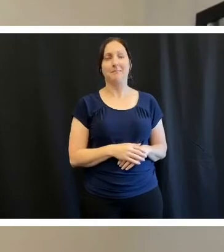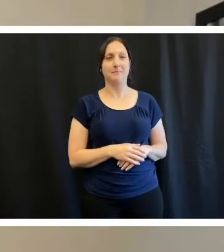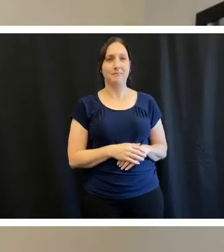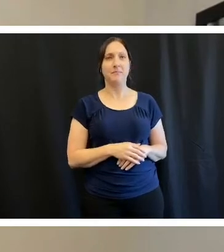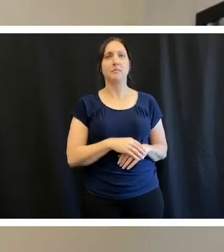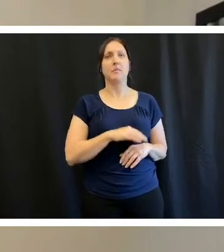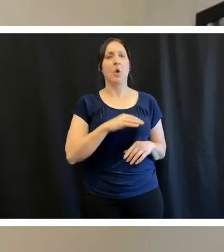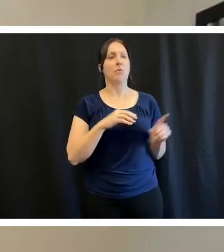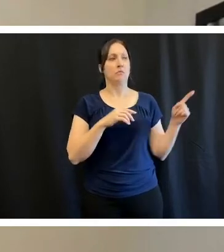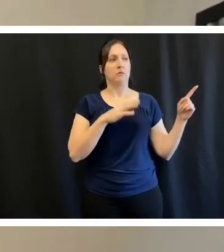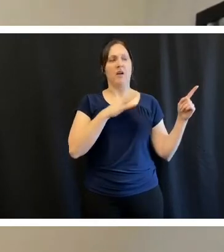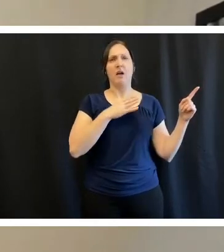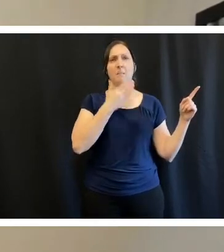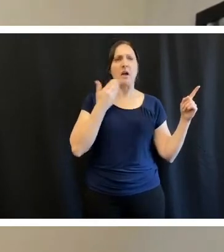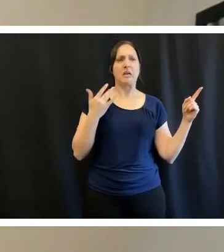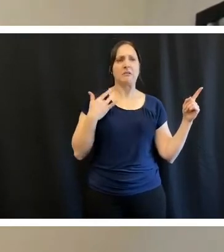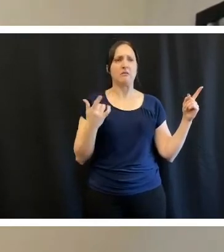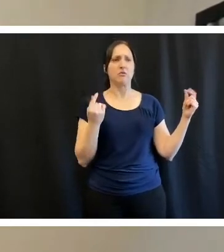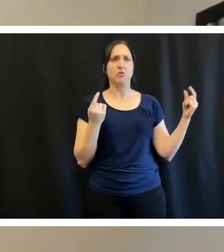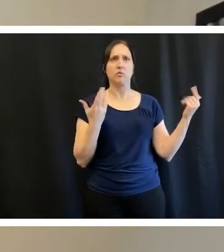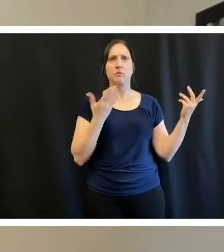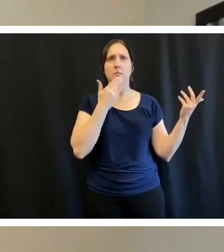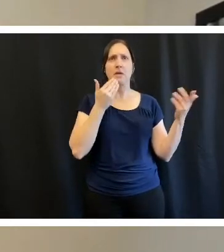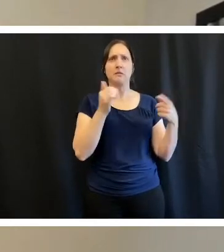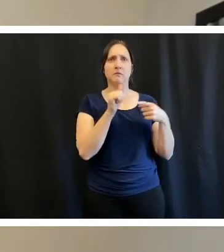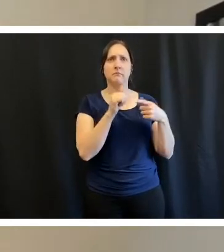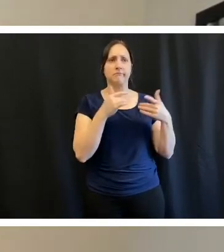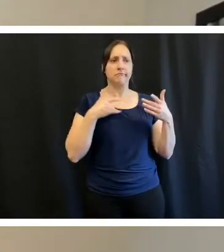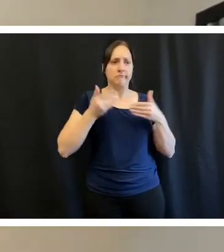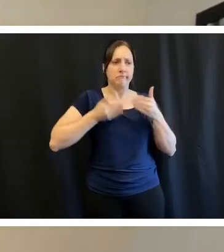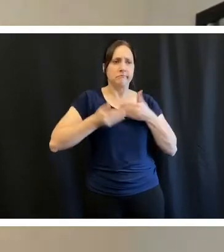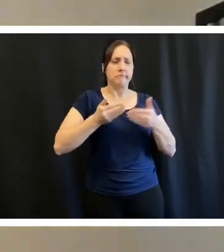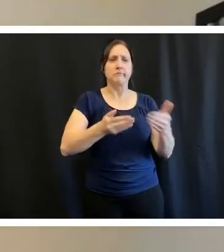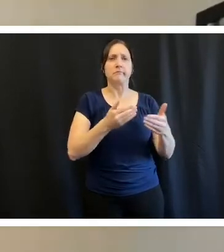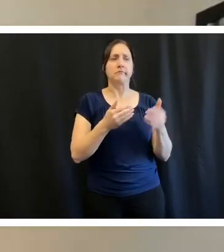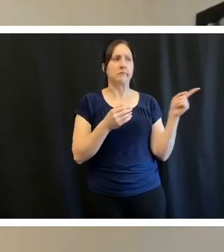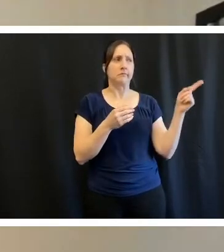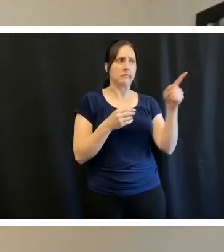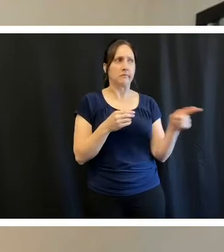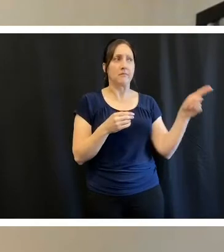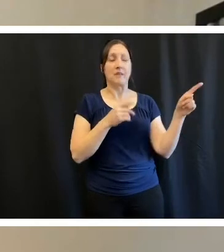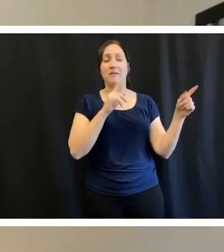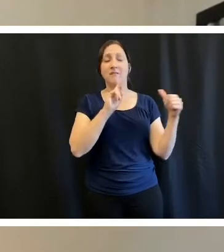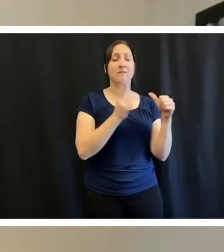and were probably some of the first and earliest movers in helping get teachers moving